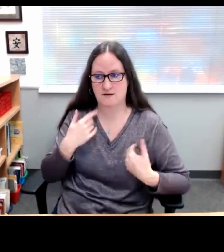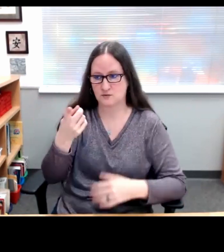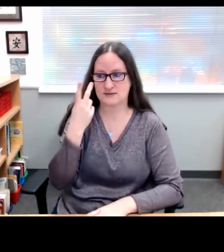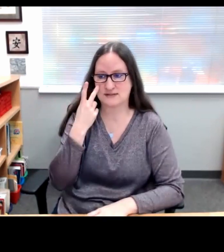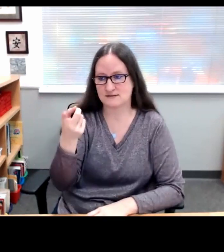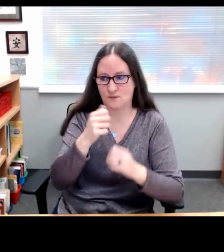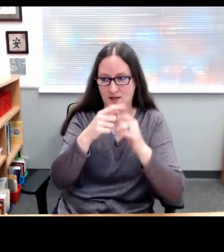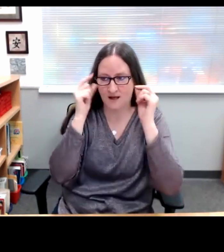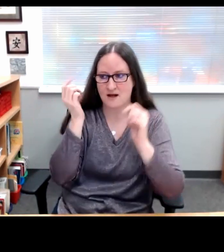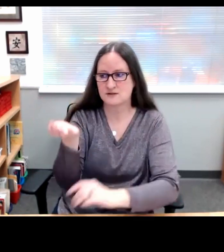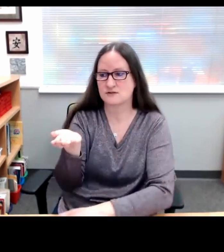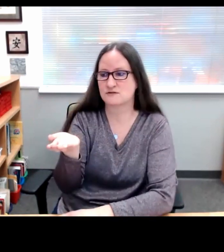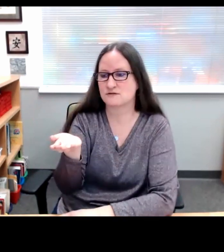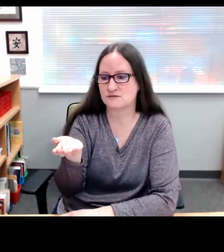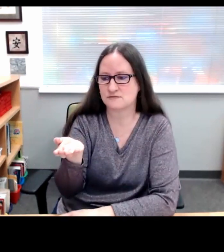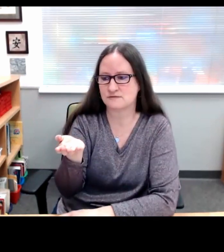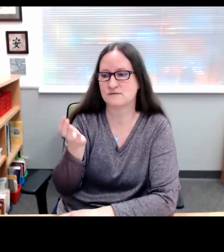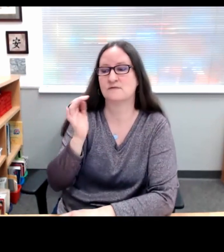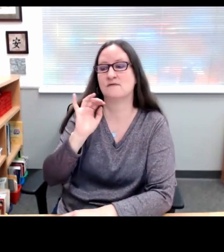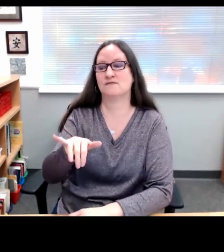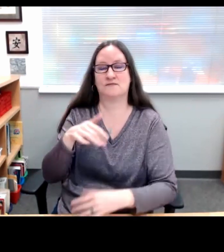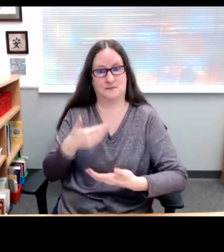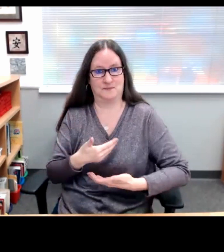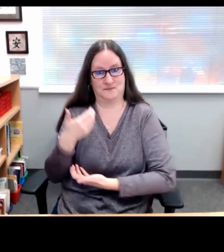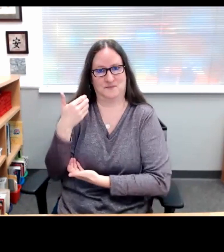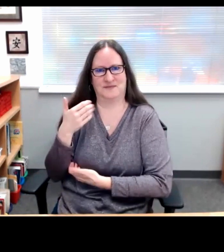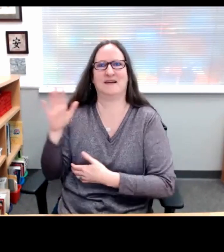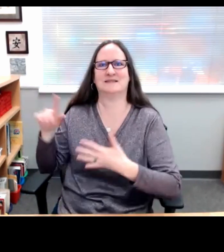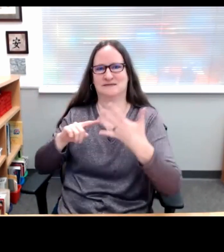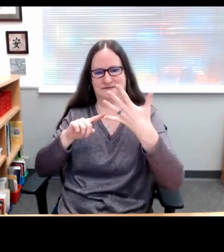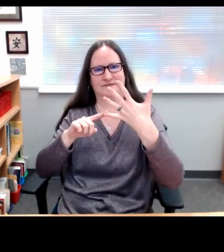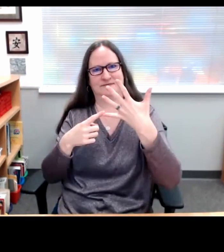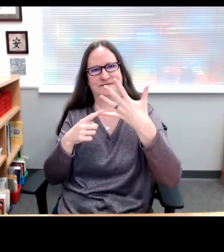so the woman here with the blonde hair, you can see with the glasses in the photo. She's carrying